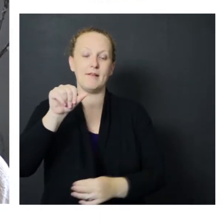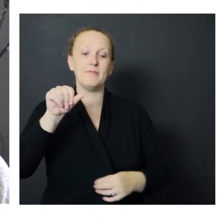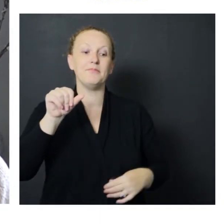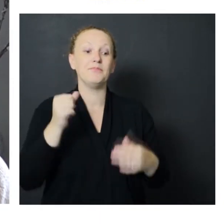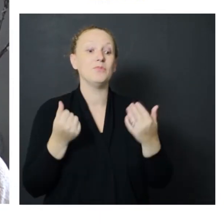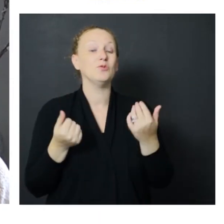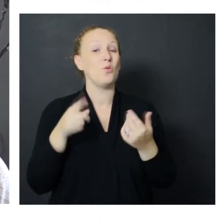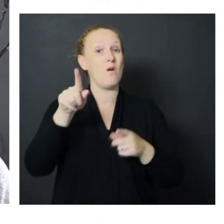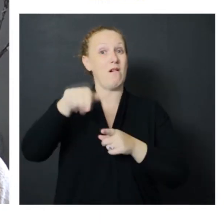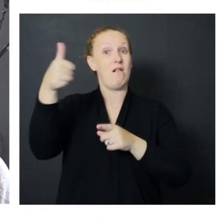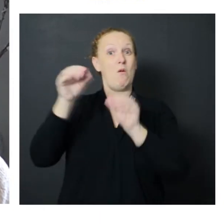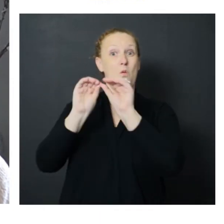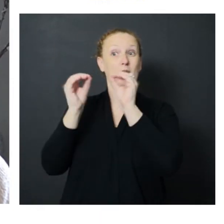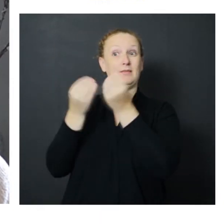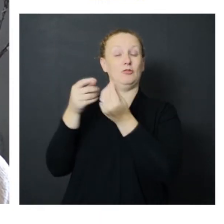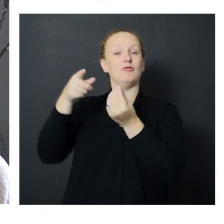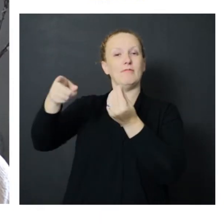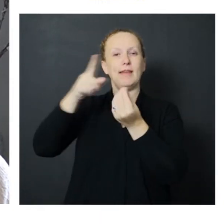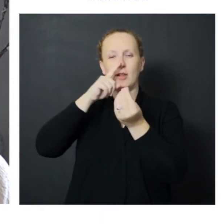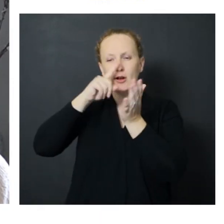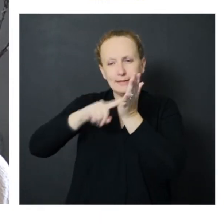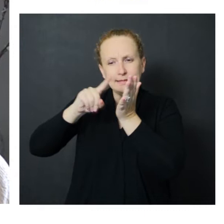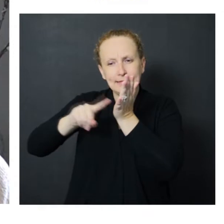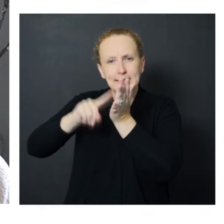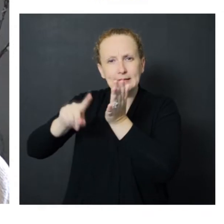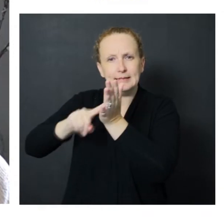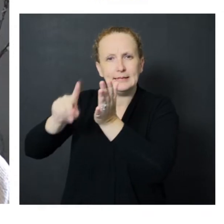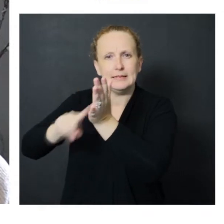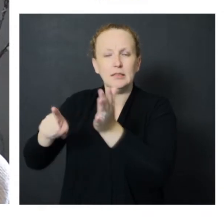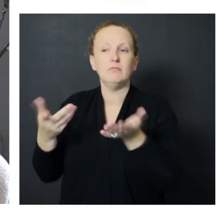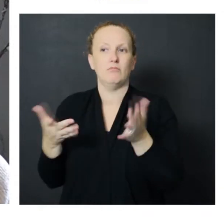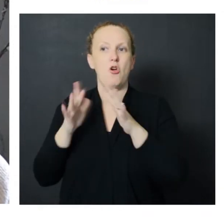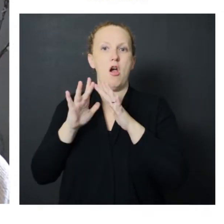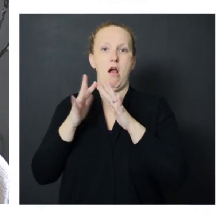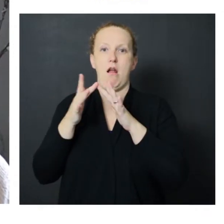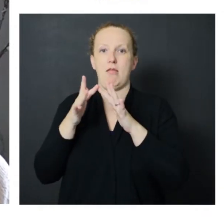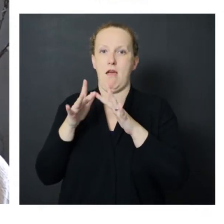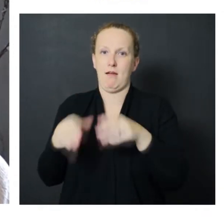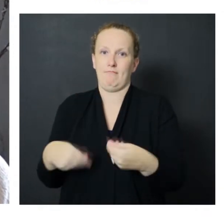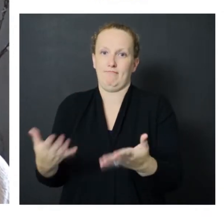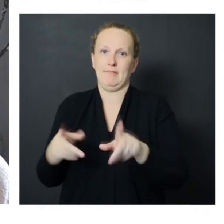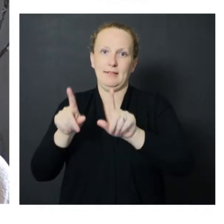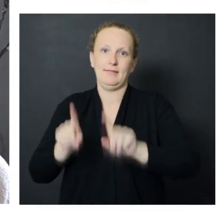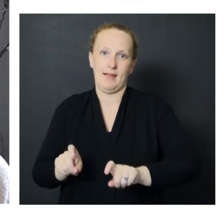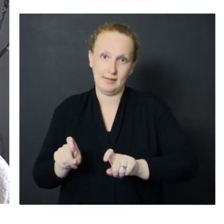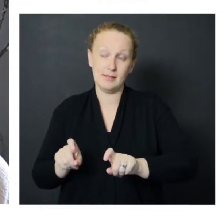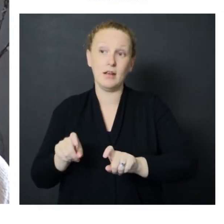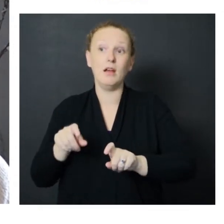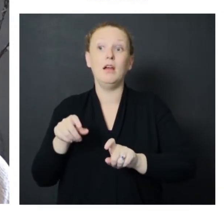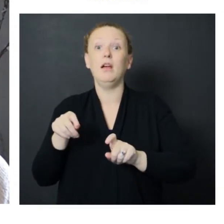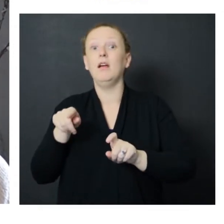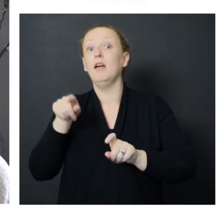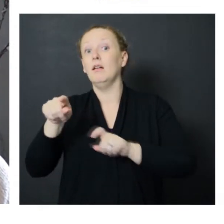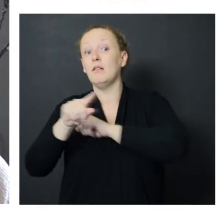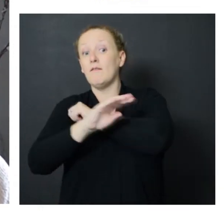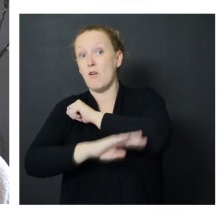of this year with the online delivery and around, before they were hoping to do it earlier, but around the fall they will announce if